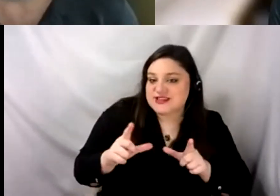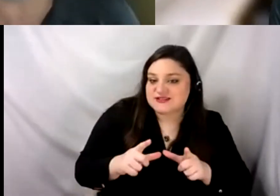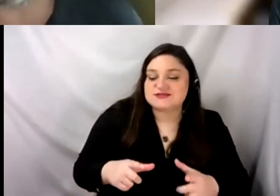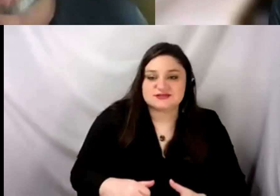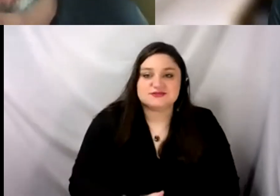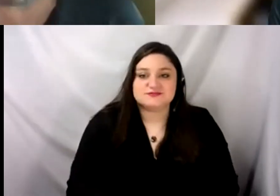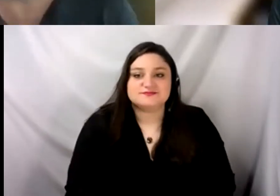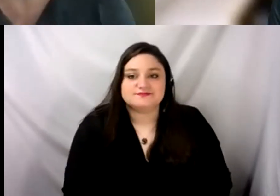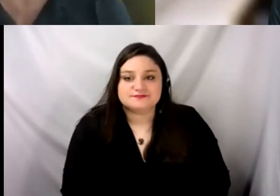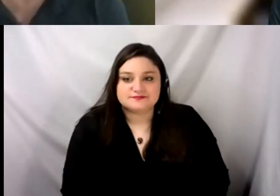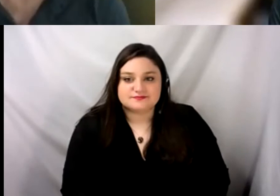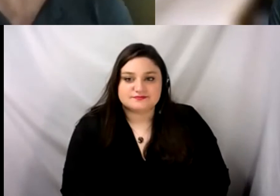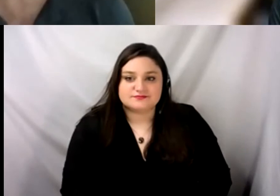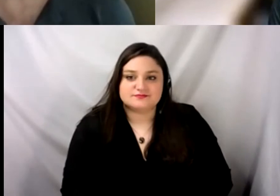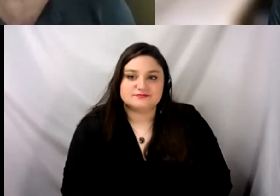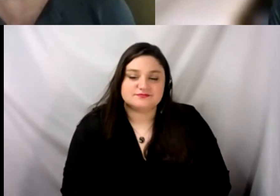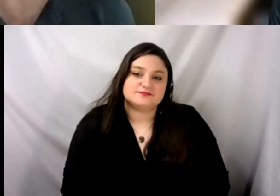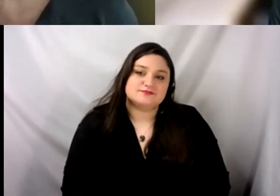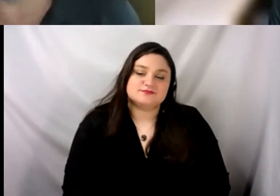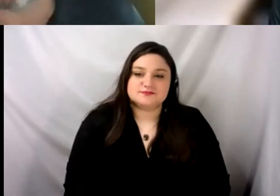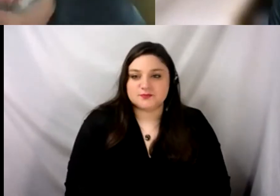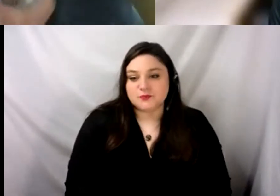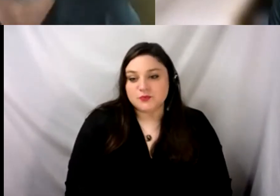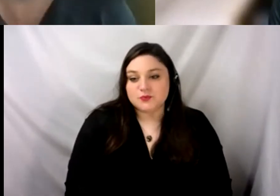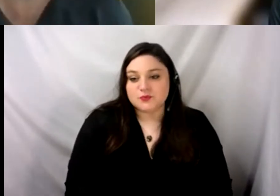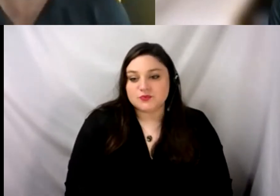that is an opportunity for